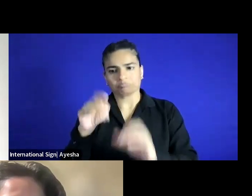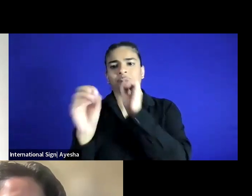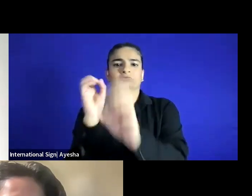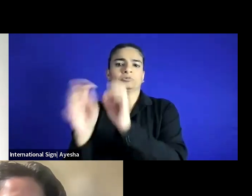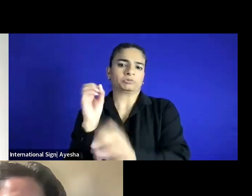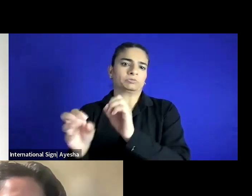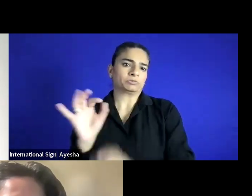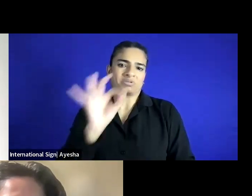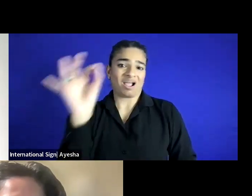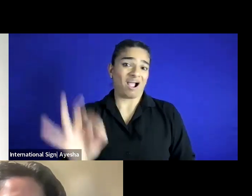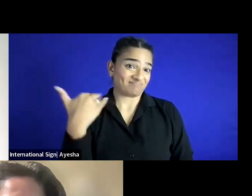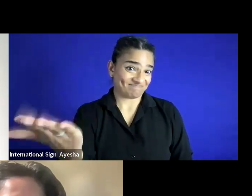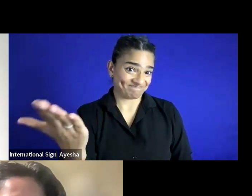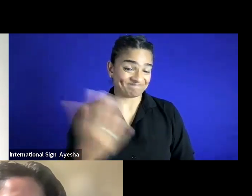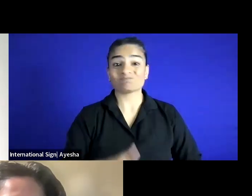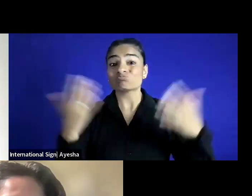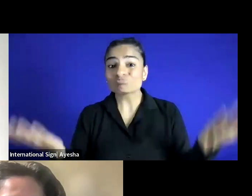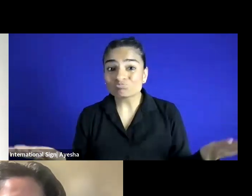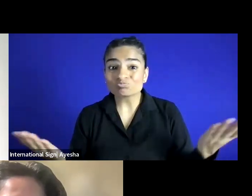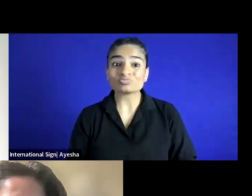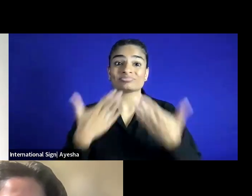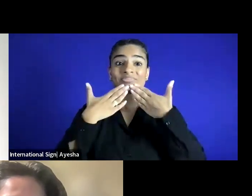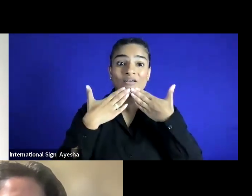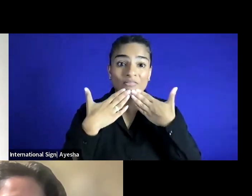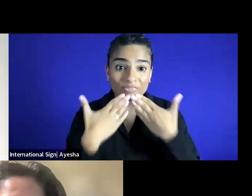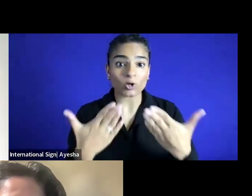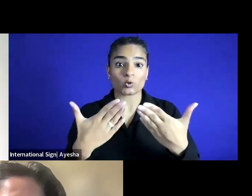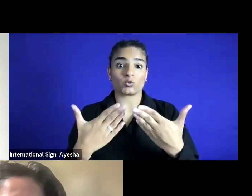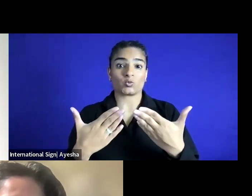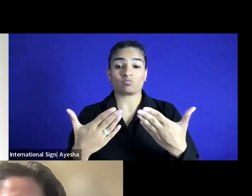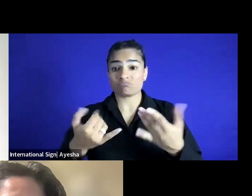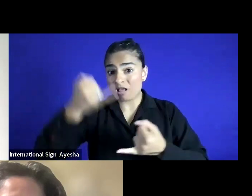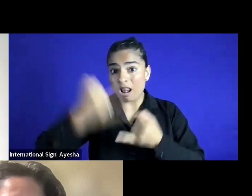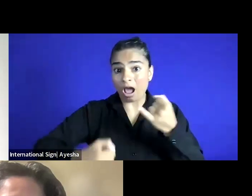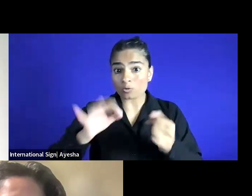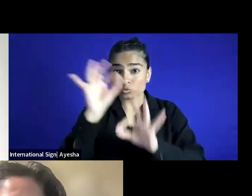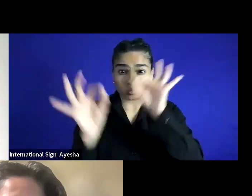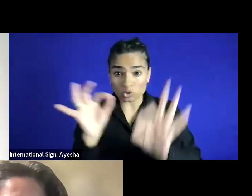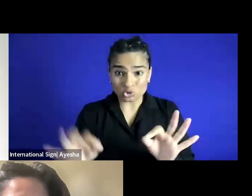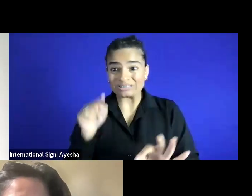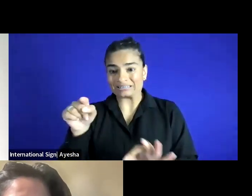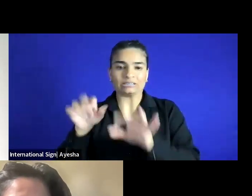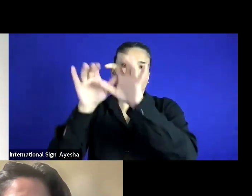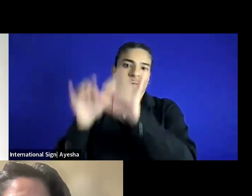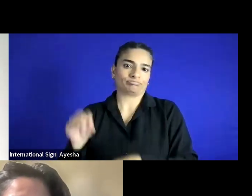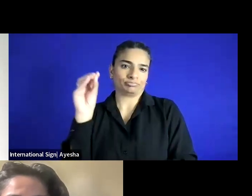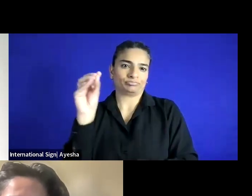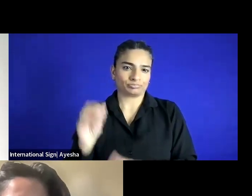This is your last call for questions, but you can also use the app to ask questions as we go in real time.